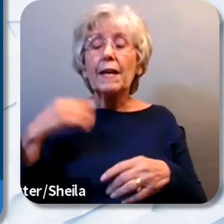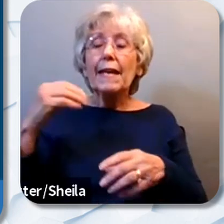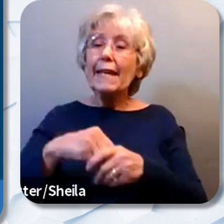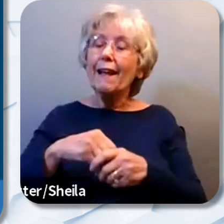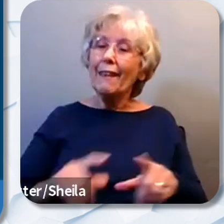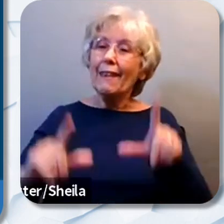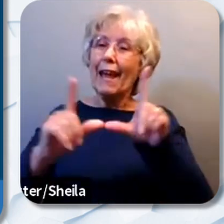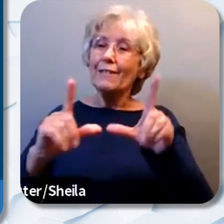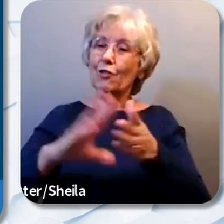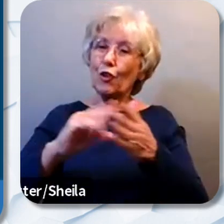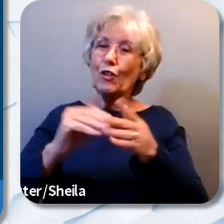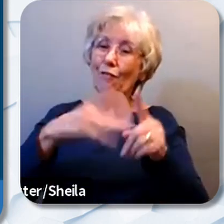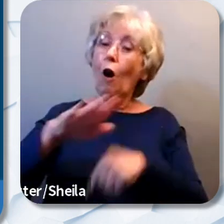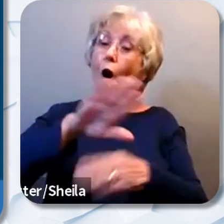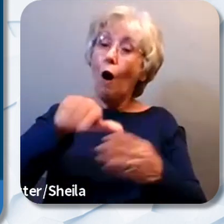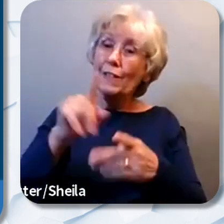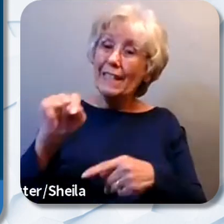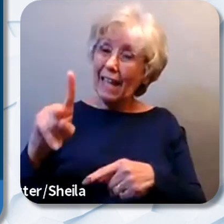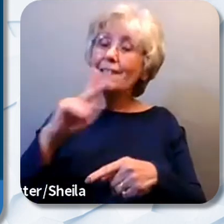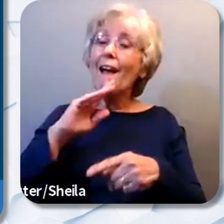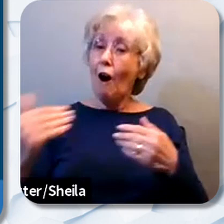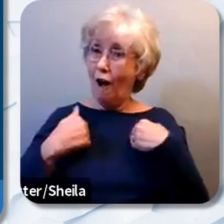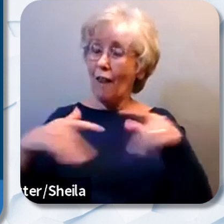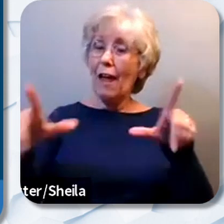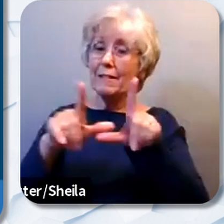all of our two k's are licensed and they are eight to one ratio, they have learner